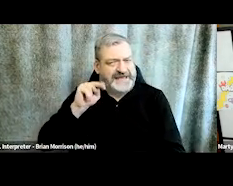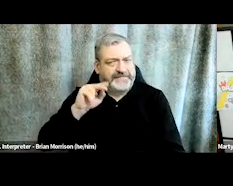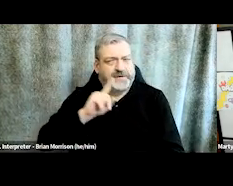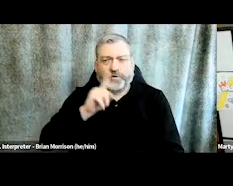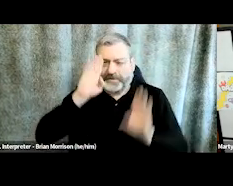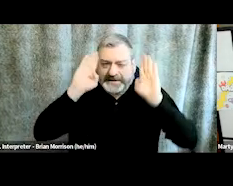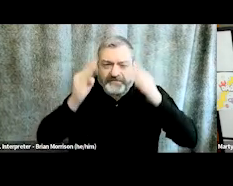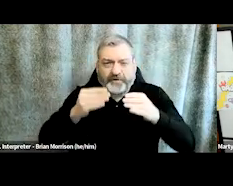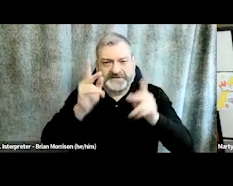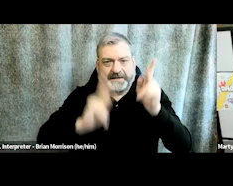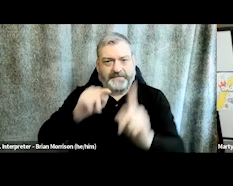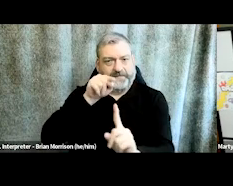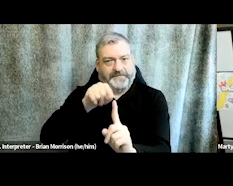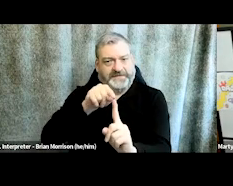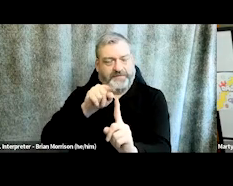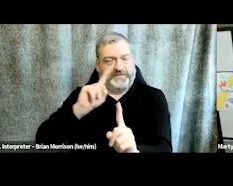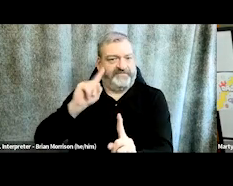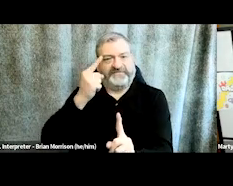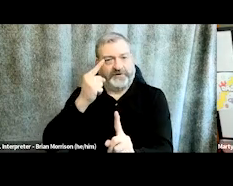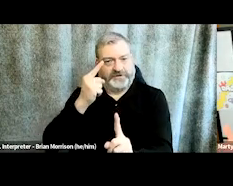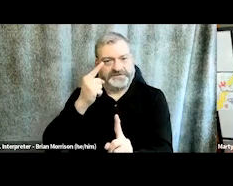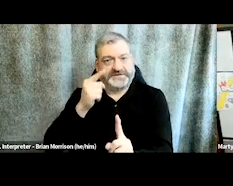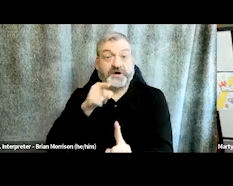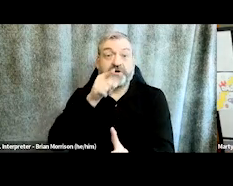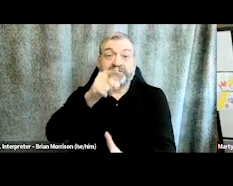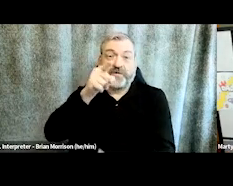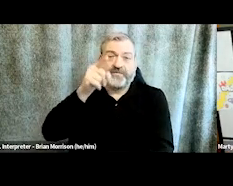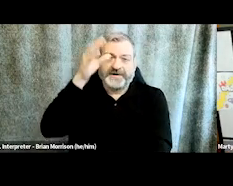And this ethos really permeates through everything that we do,